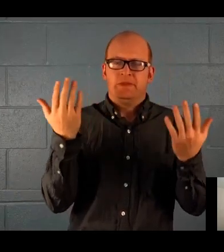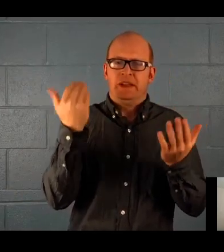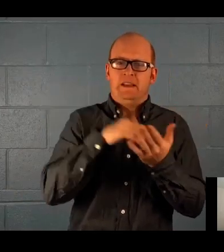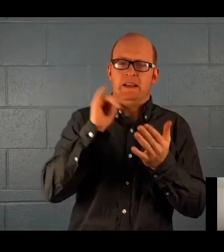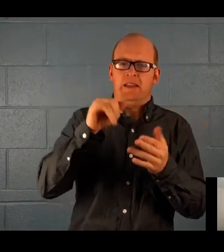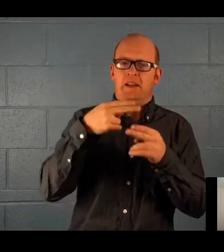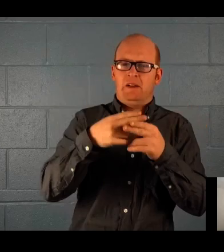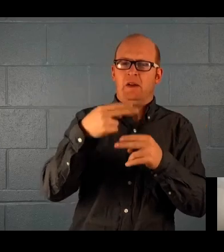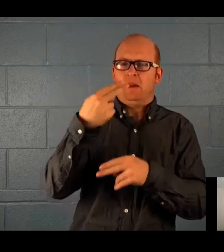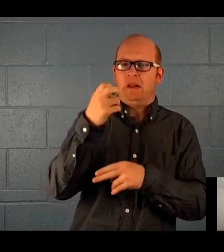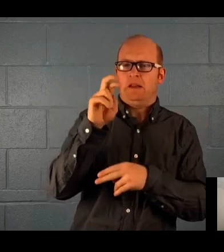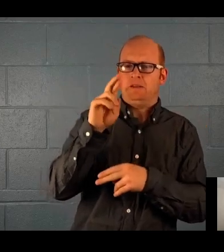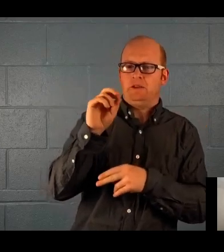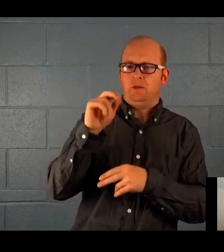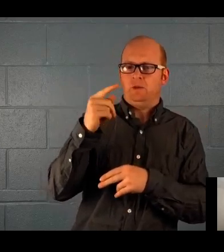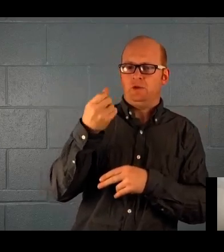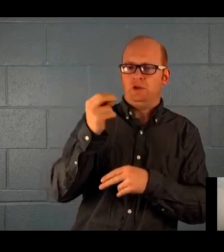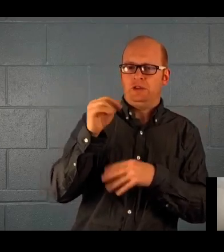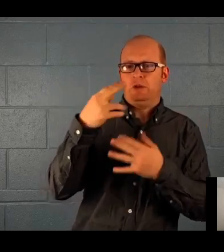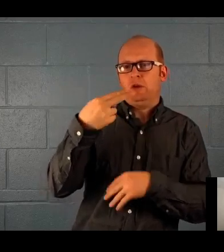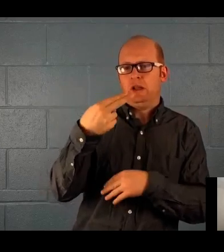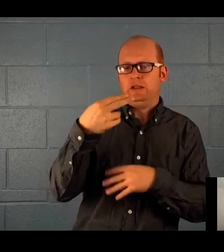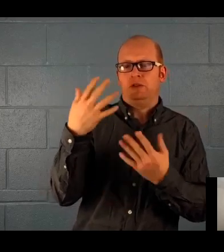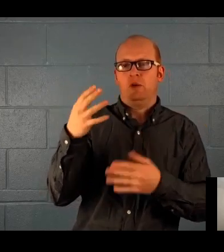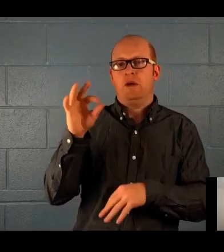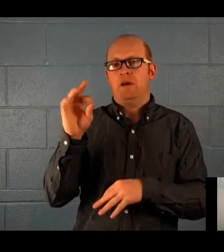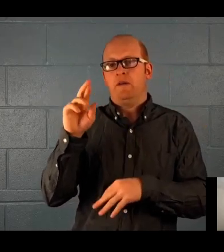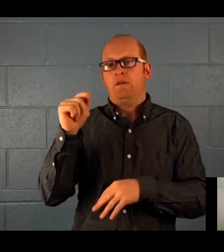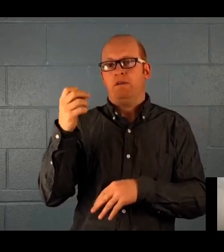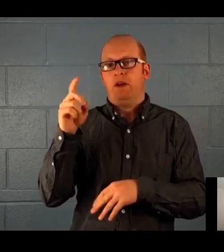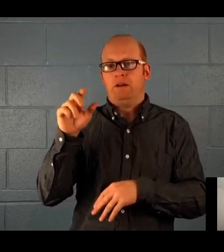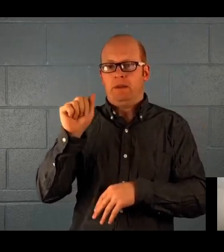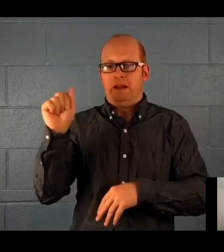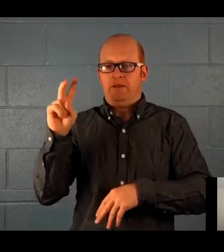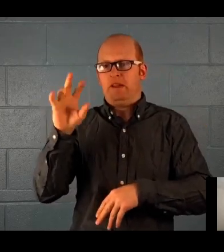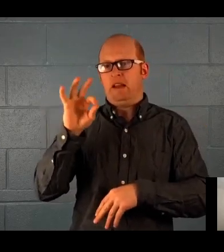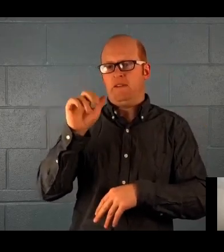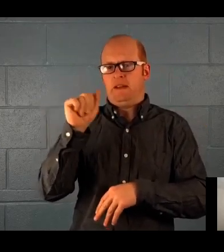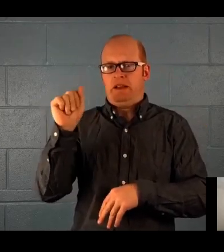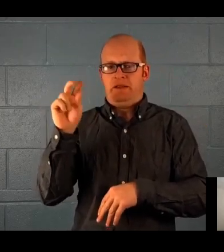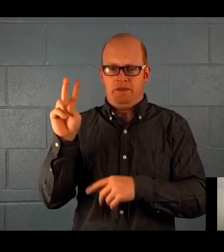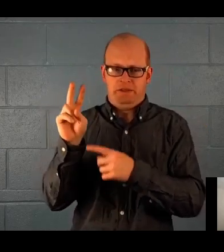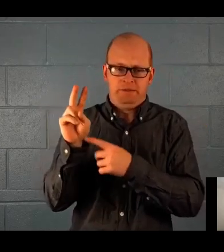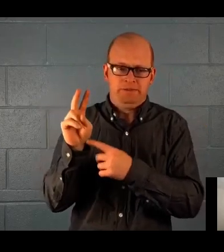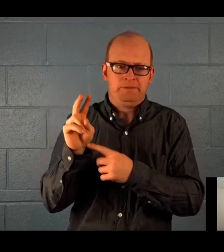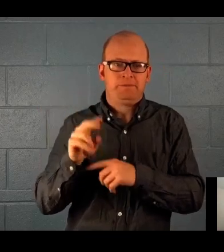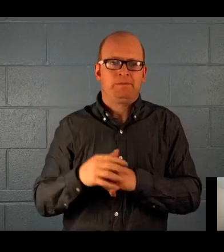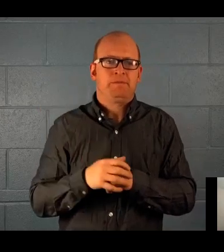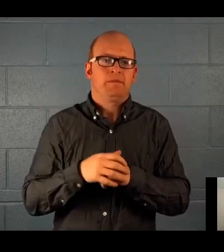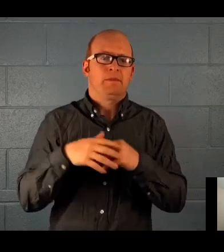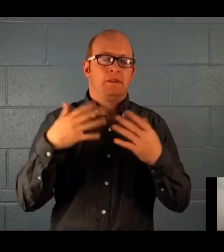AAVs.